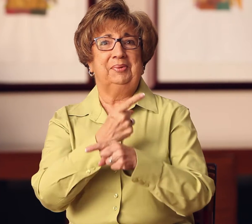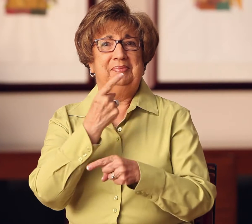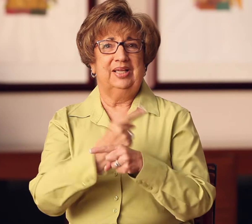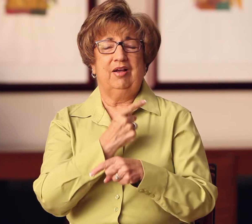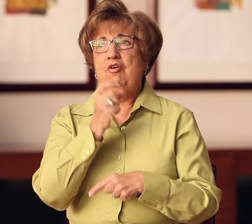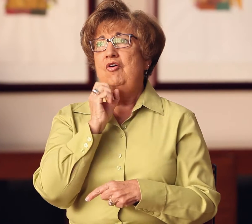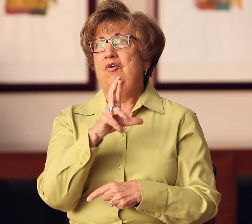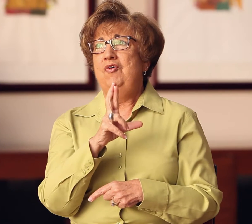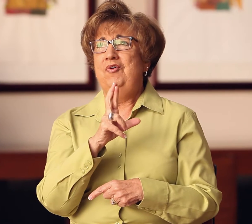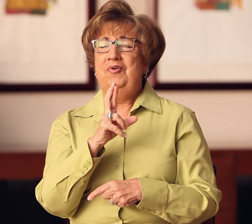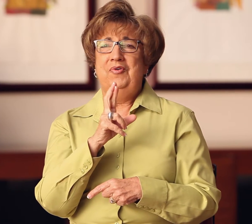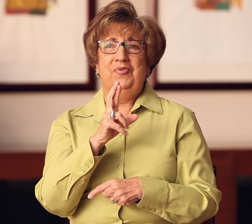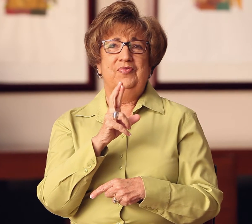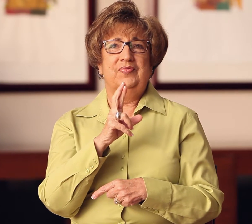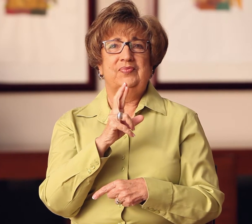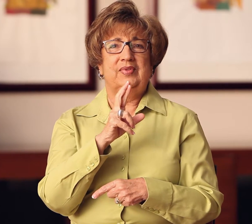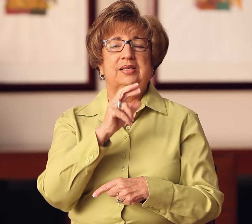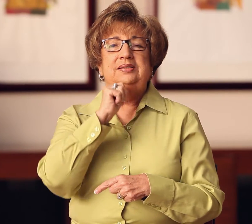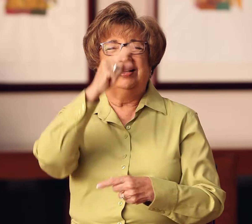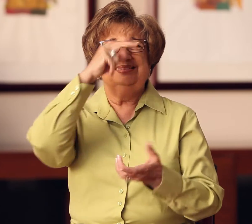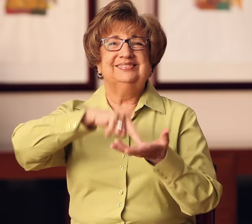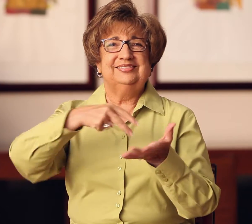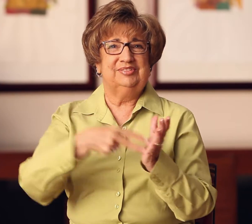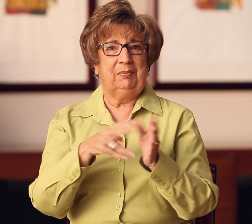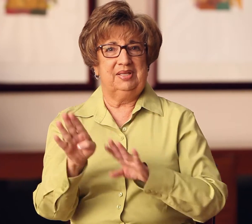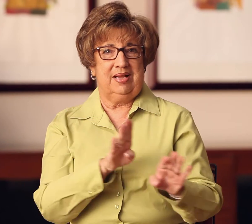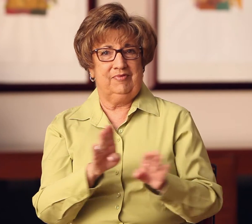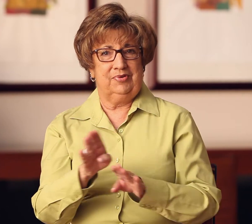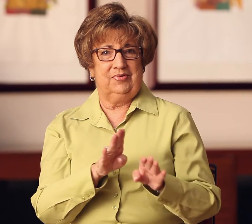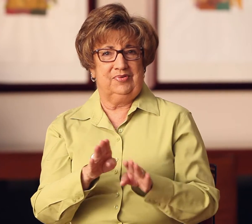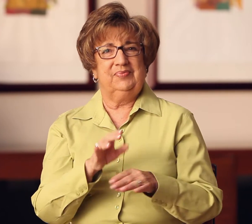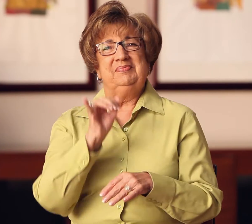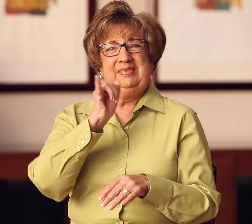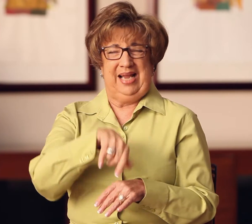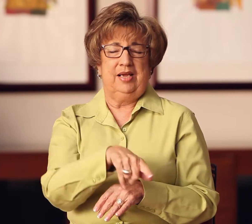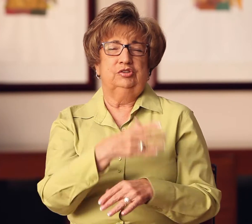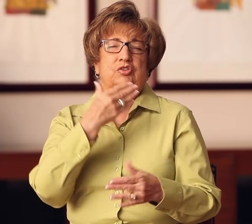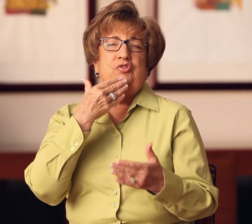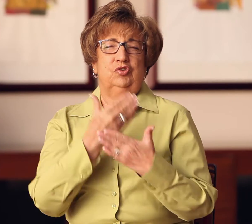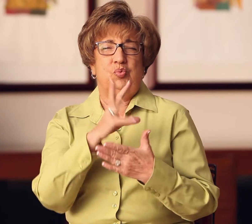Sometimes there are inappropriate or unintentional behaviors on the part of the interpreter,